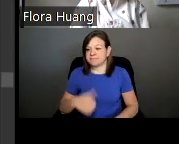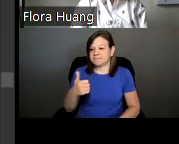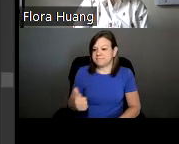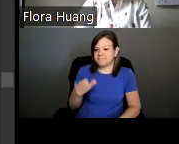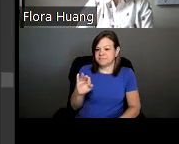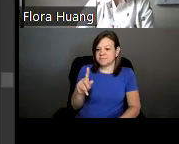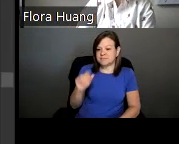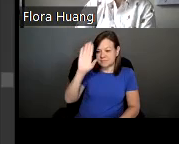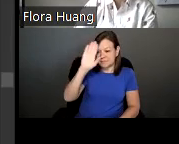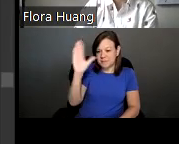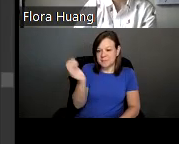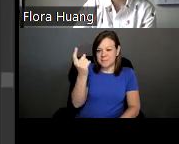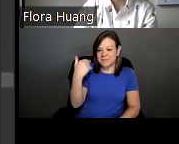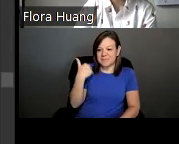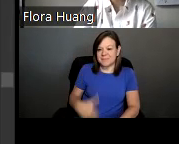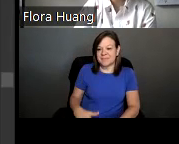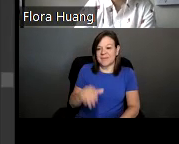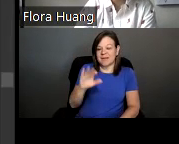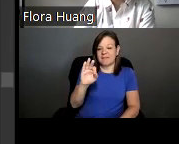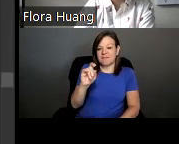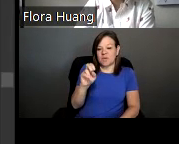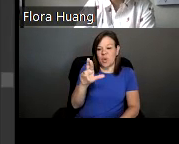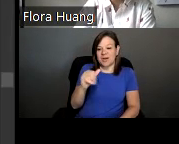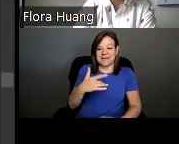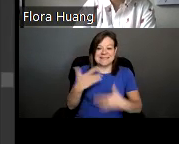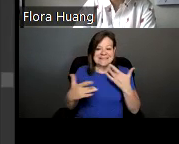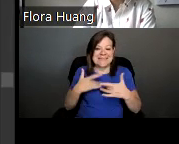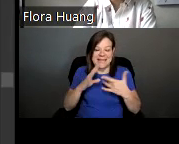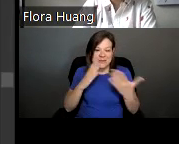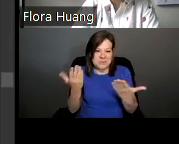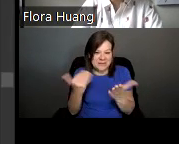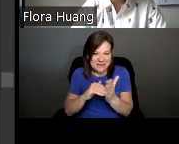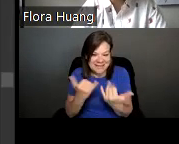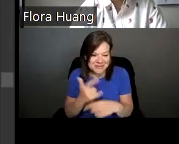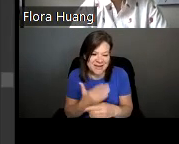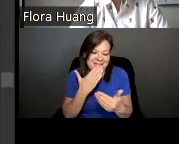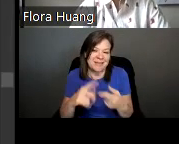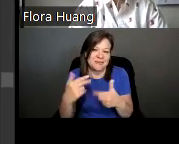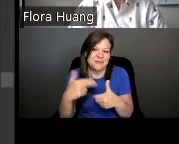Hi everyone. This is Flora. Excited to be here again today. Thank you for joining us on what is